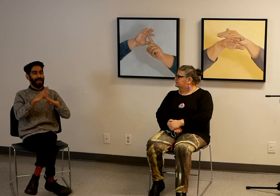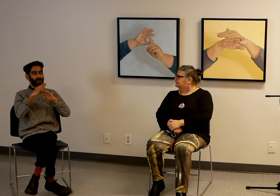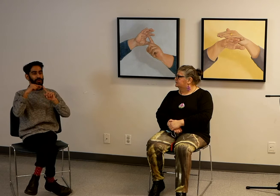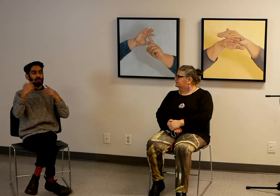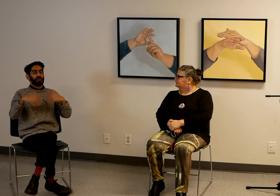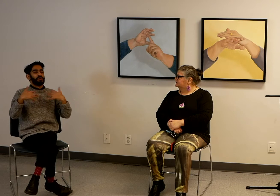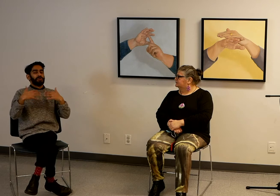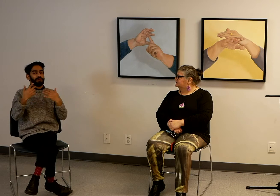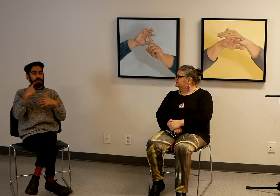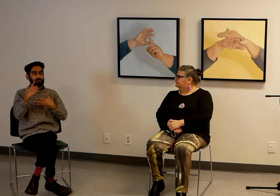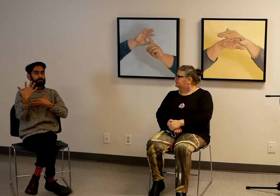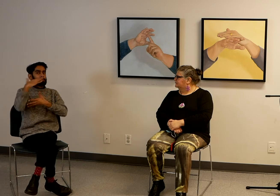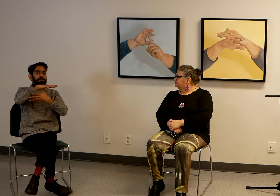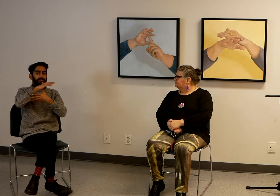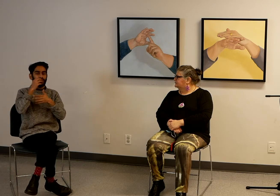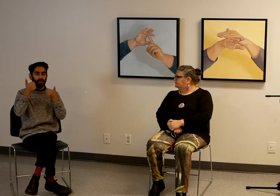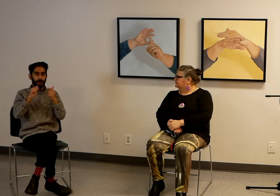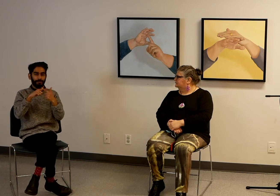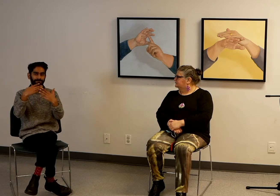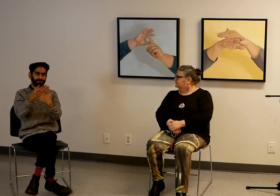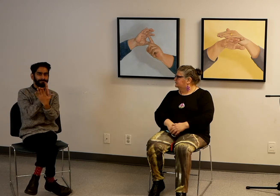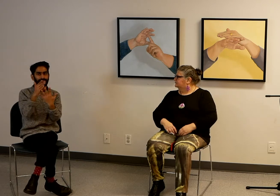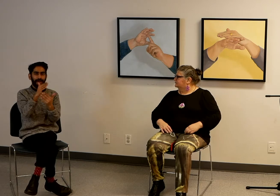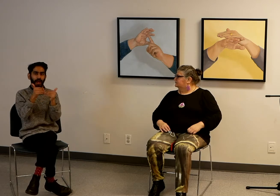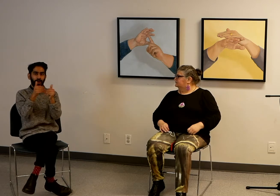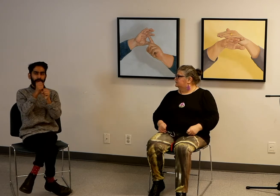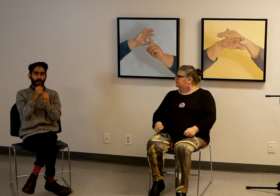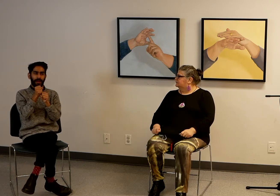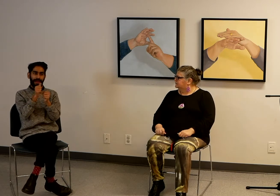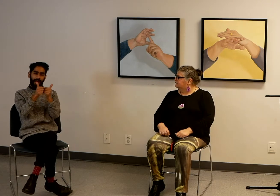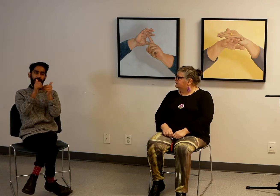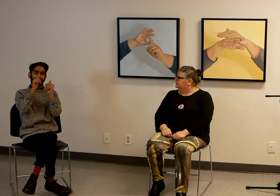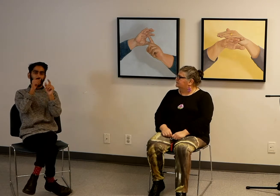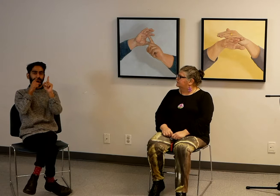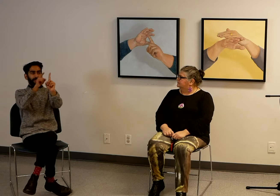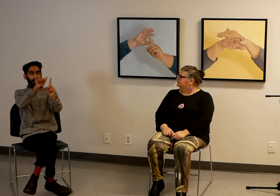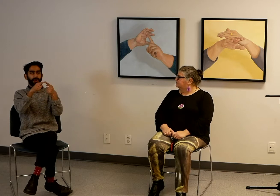And so growing up, my people not understanding that was a huge barrier and a huge challenge for me to learn to navigate.